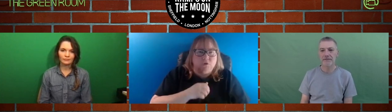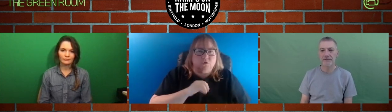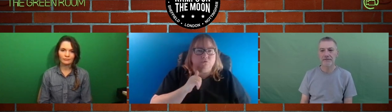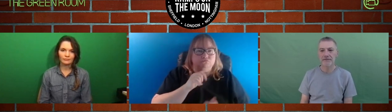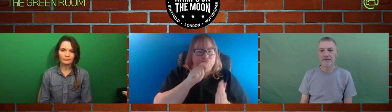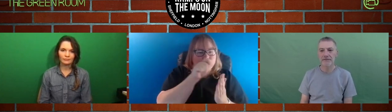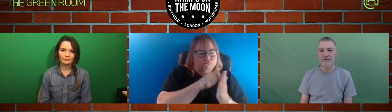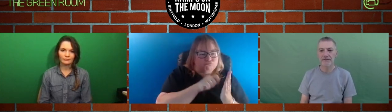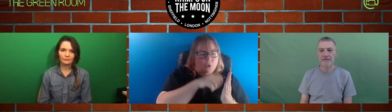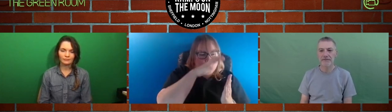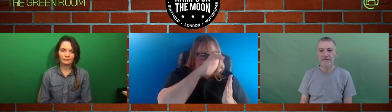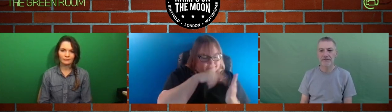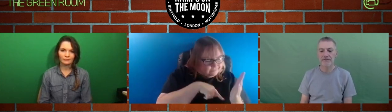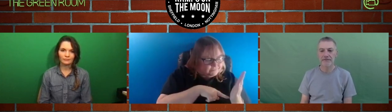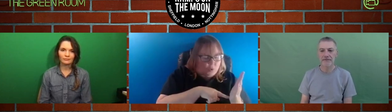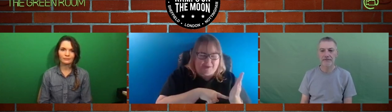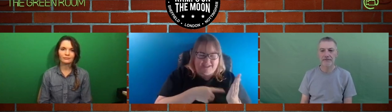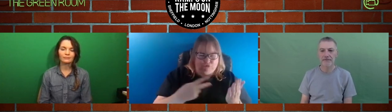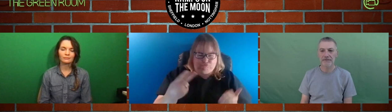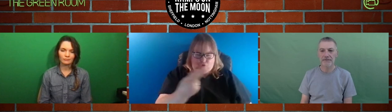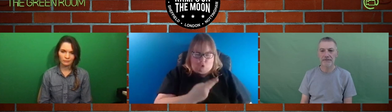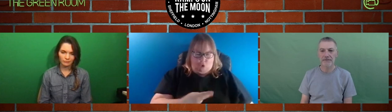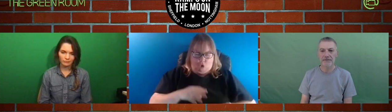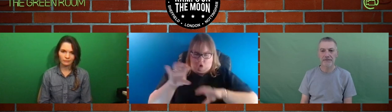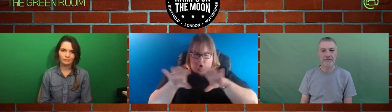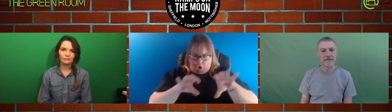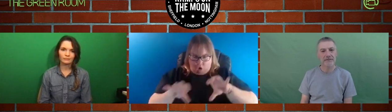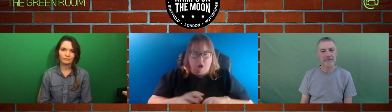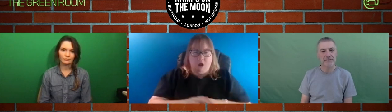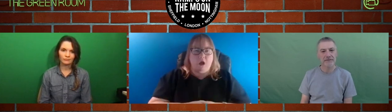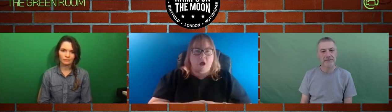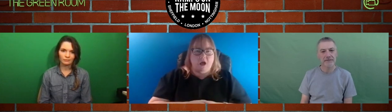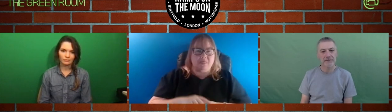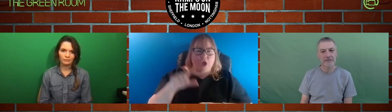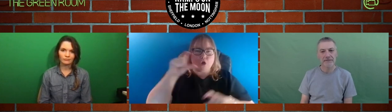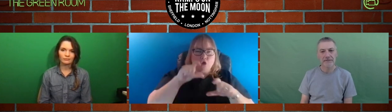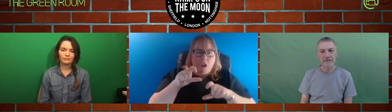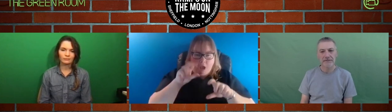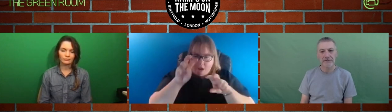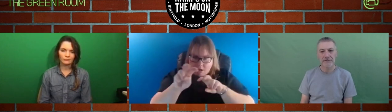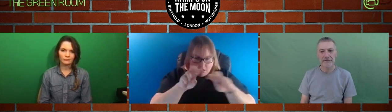made diagrams and we color coded things. But a big part of that was props and